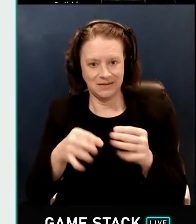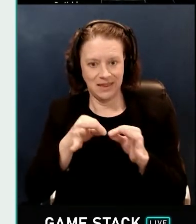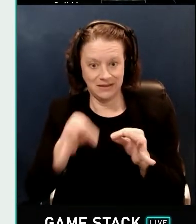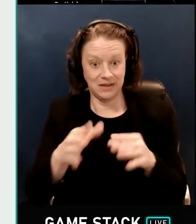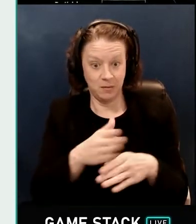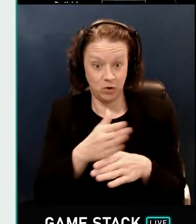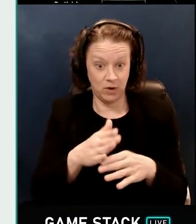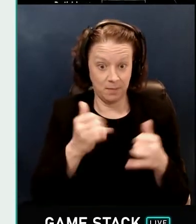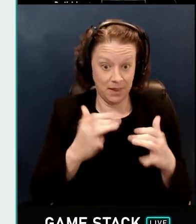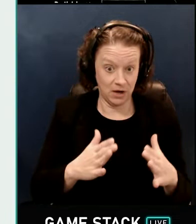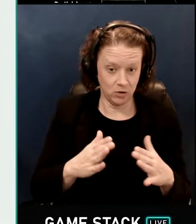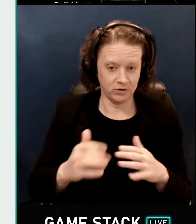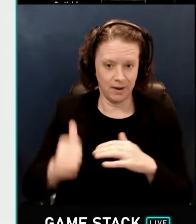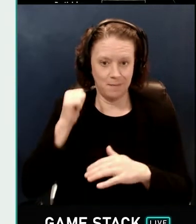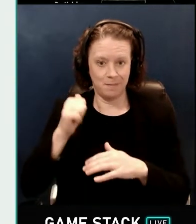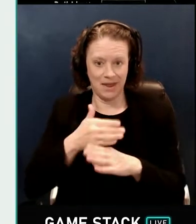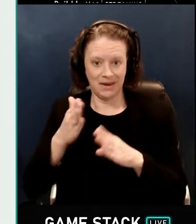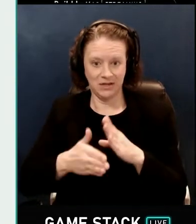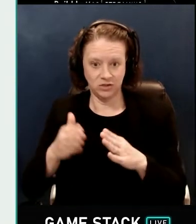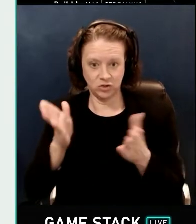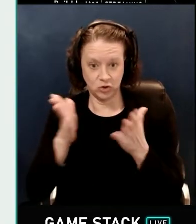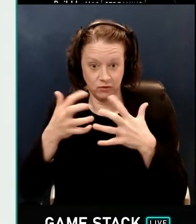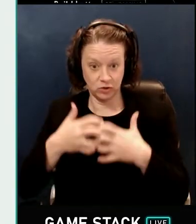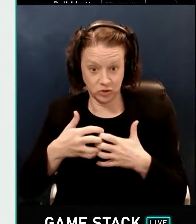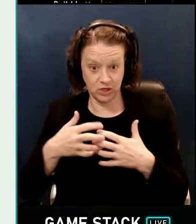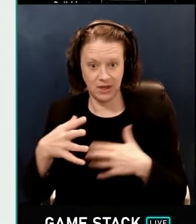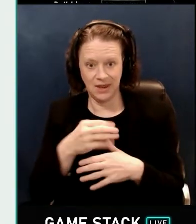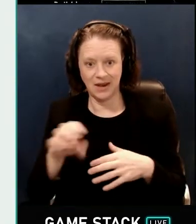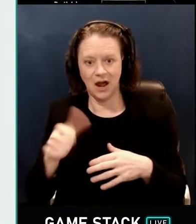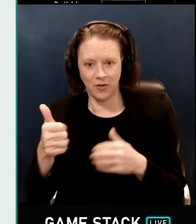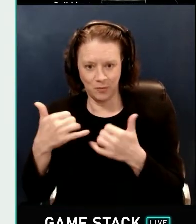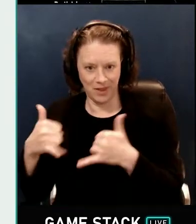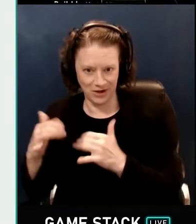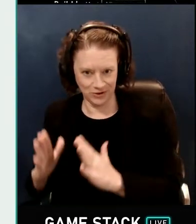and other players. So, for example those who have played early first person